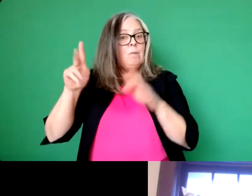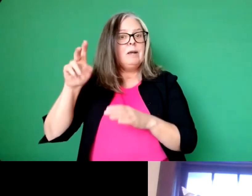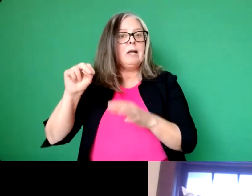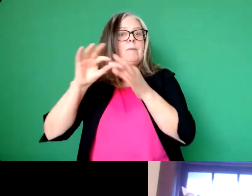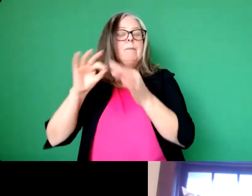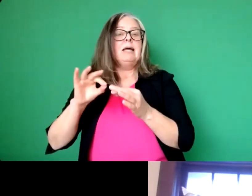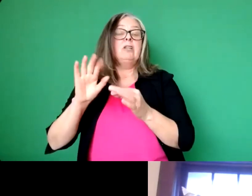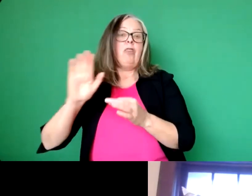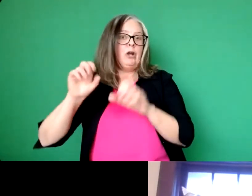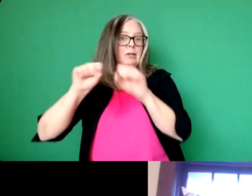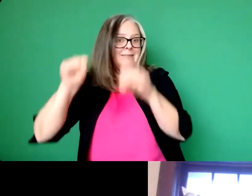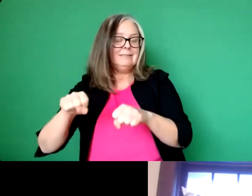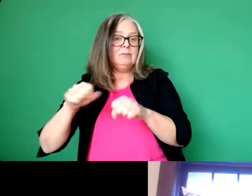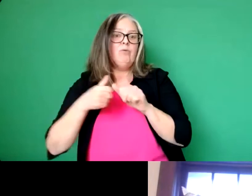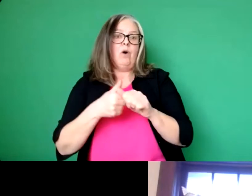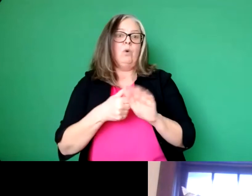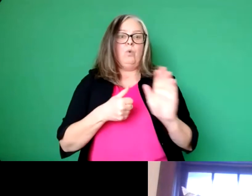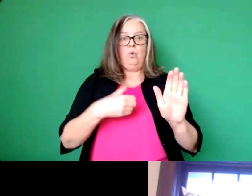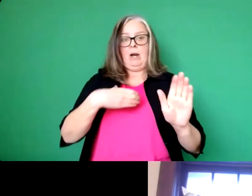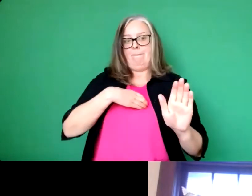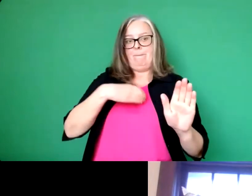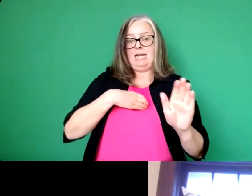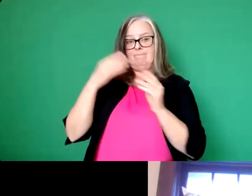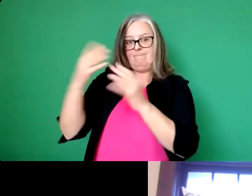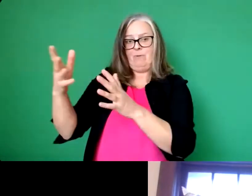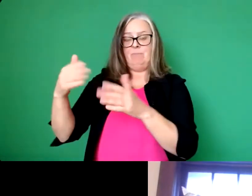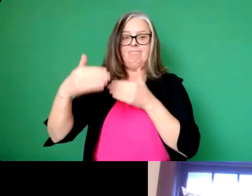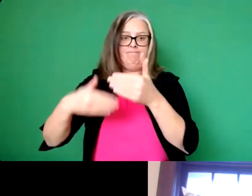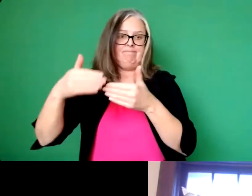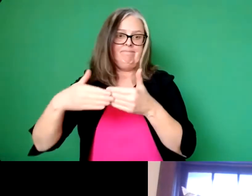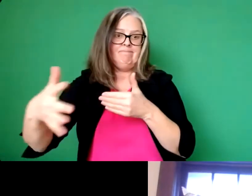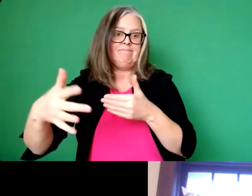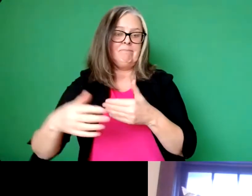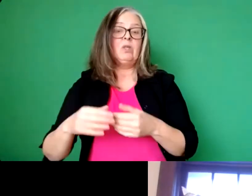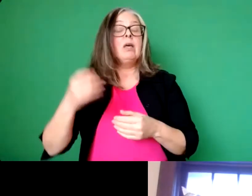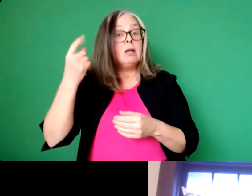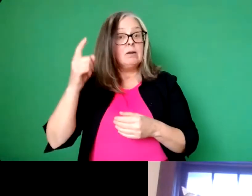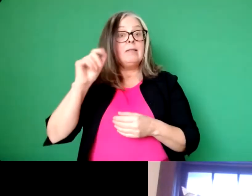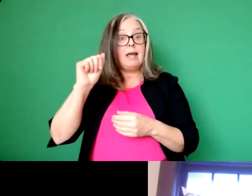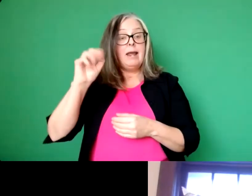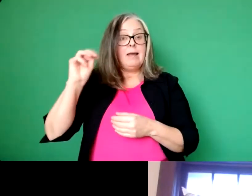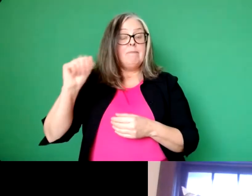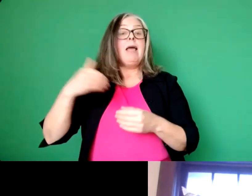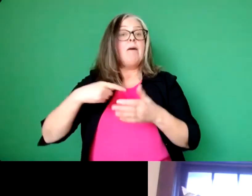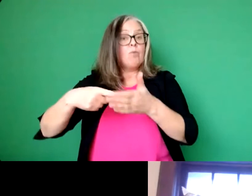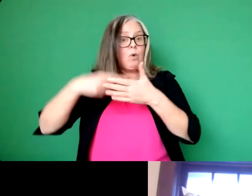the accessibility for manitobans act sets out requirements for employers and it's proactive